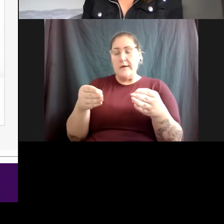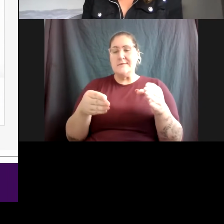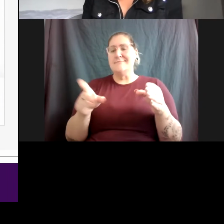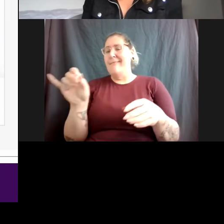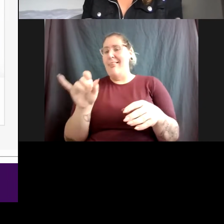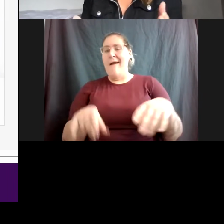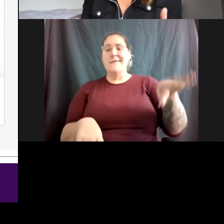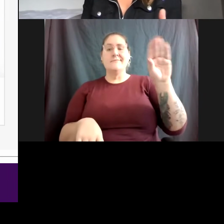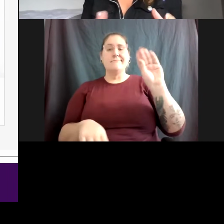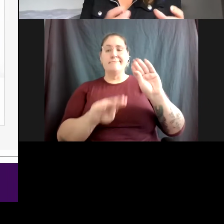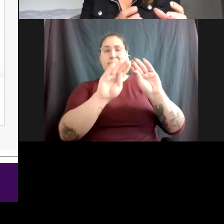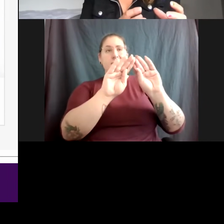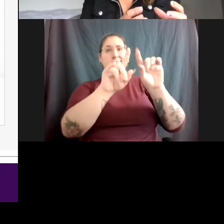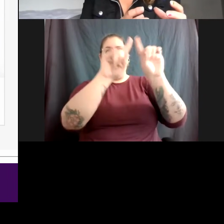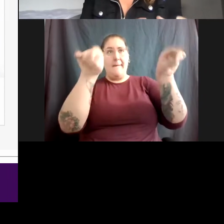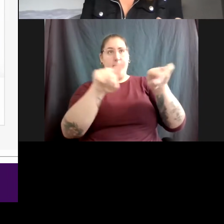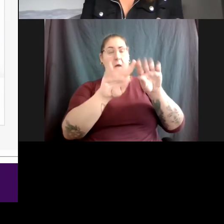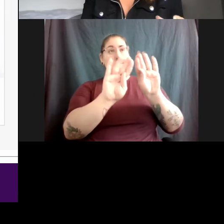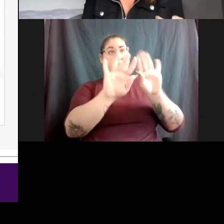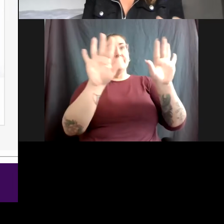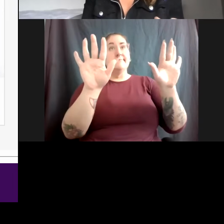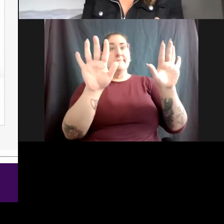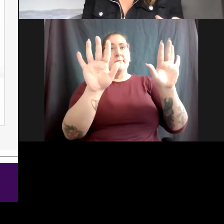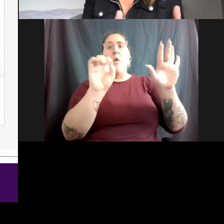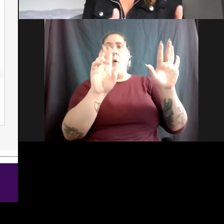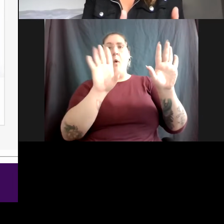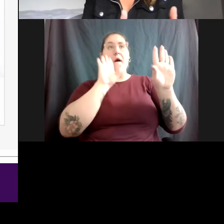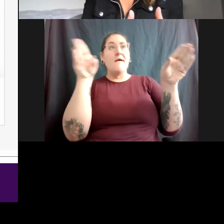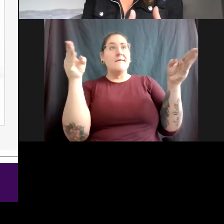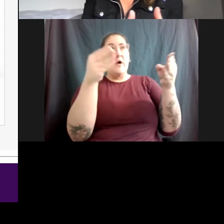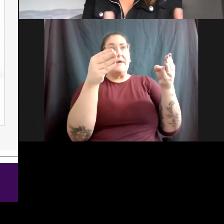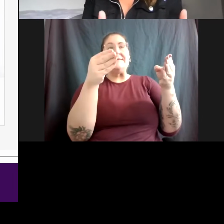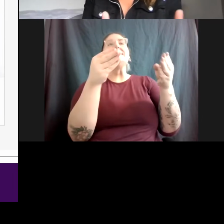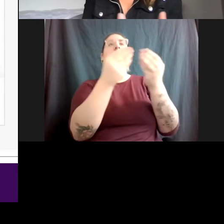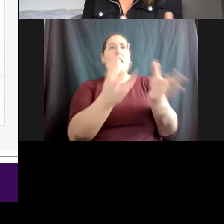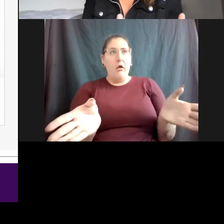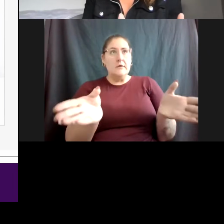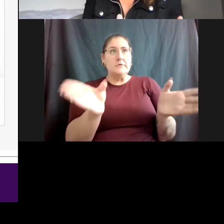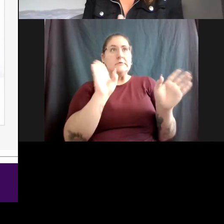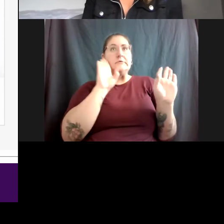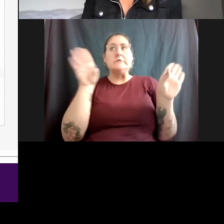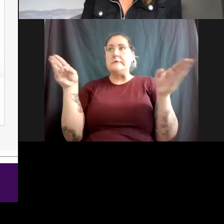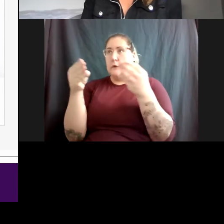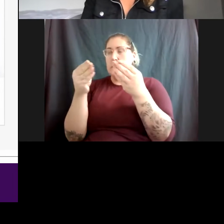lost if you the element you are focused on is a similar color or the same color to the focus